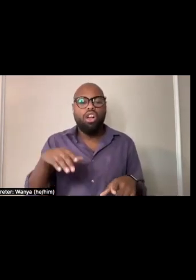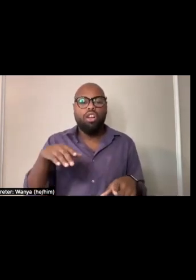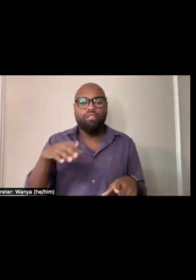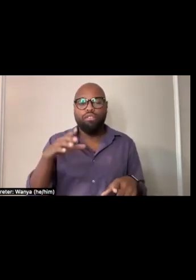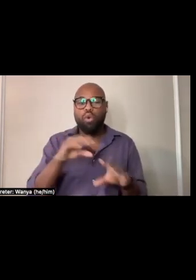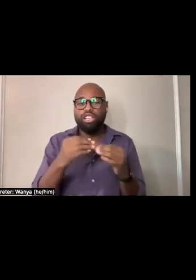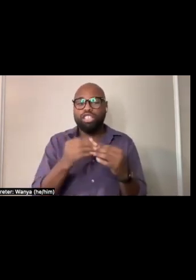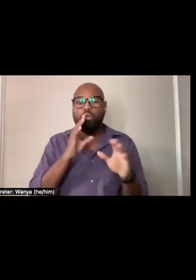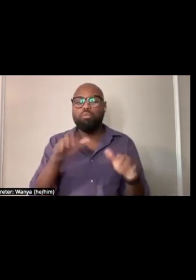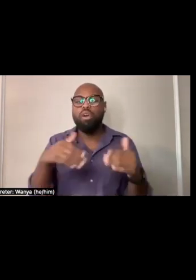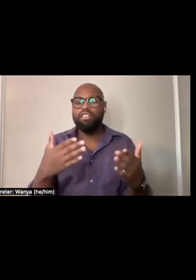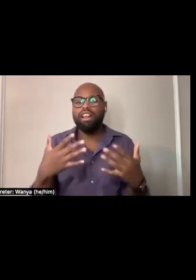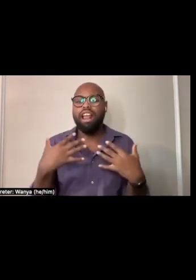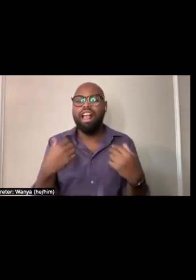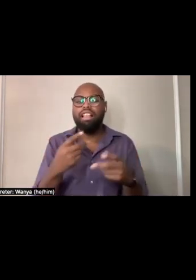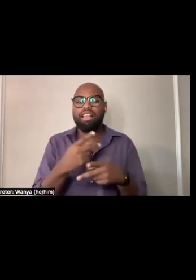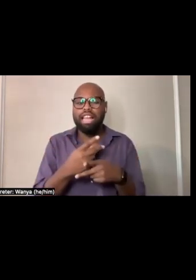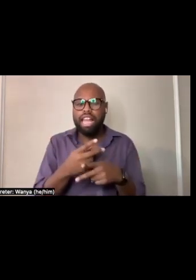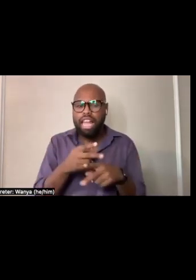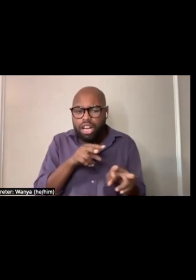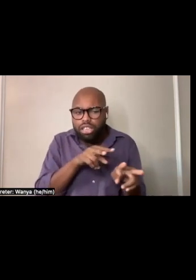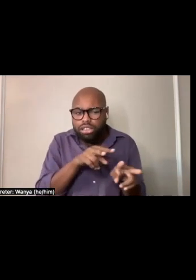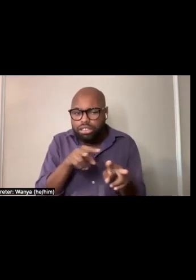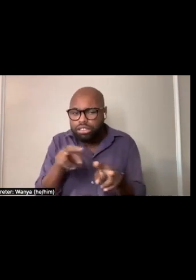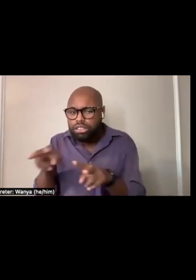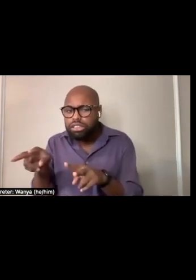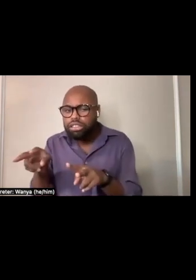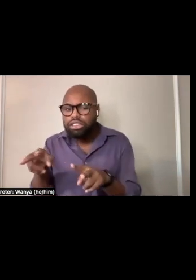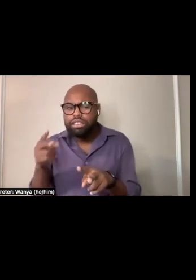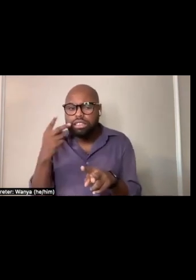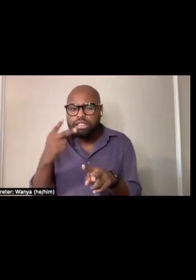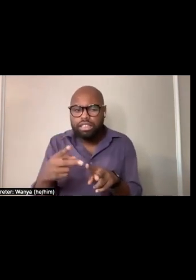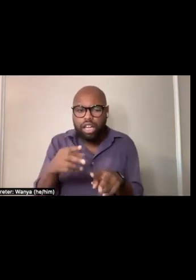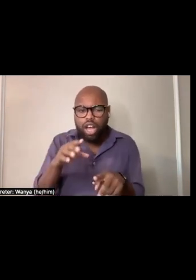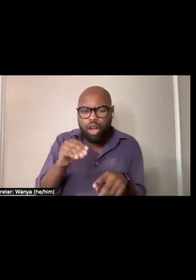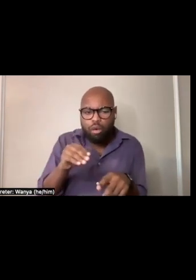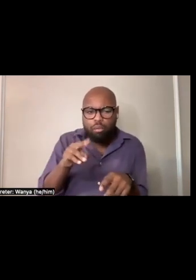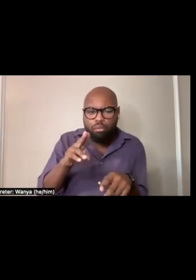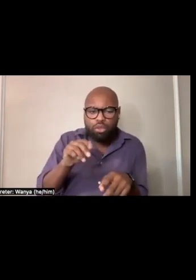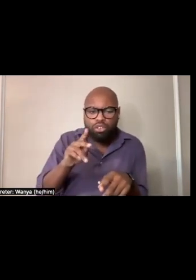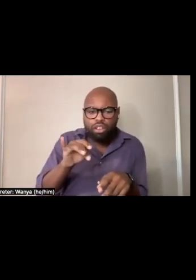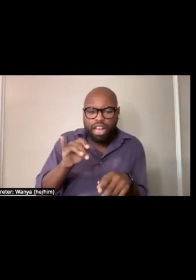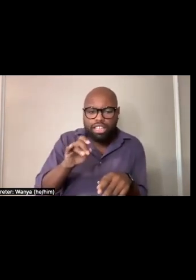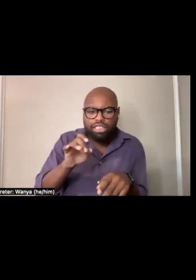took a look at the utilization for the six months prior to people coming to Oakdays and six months